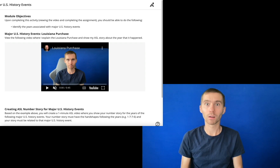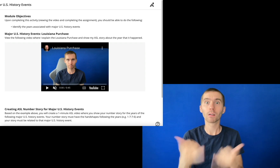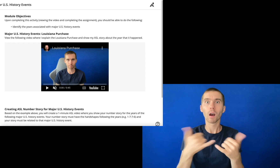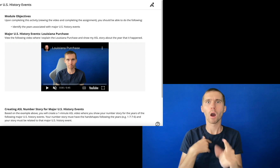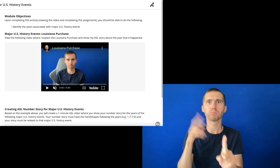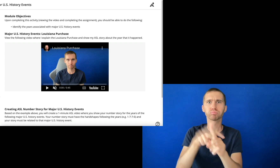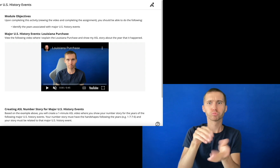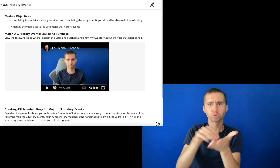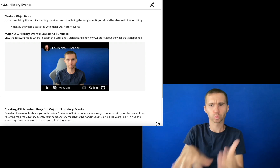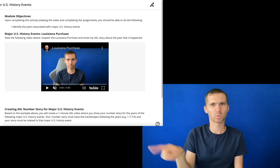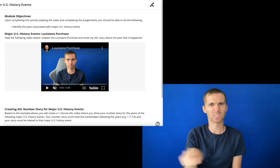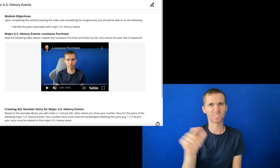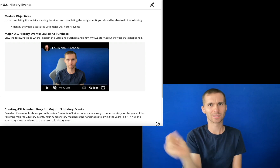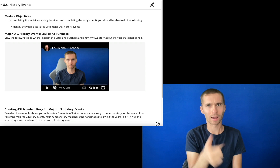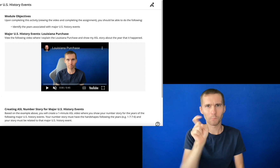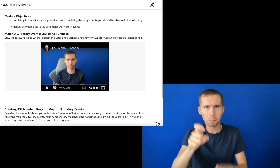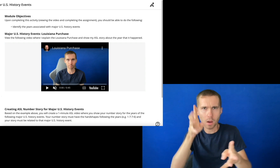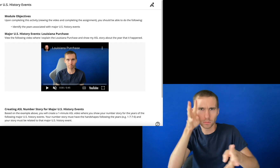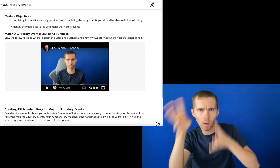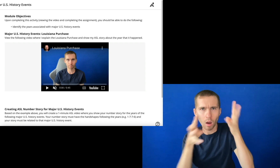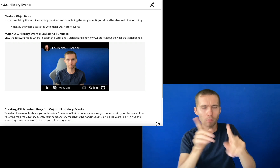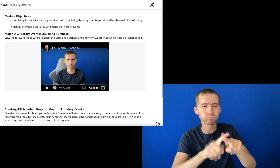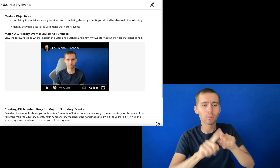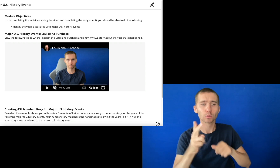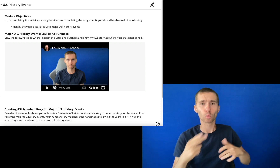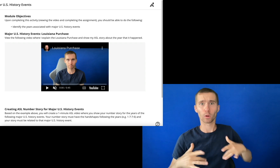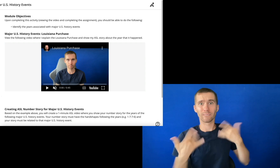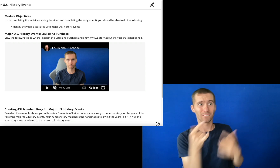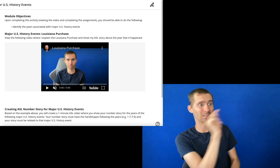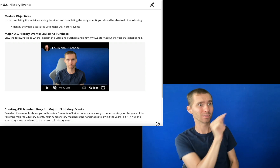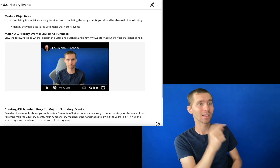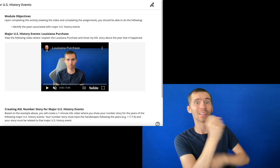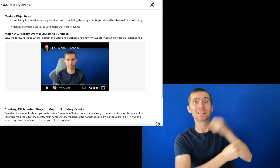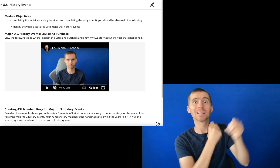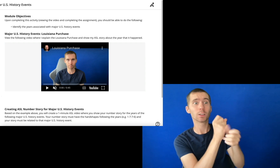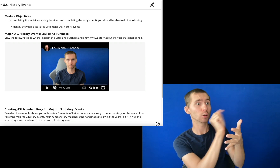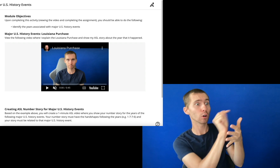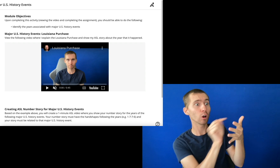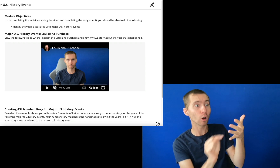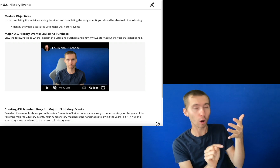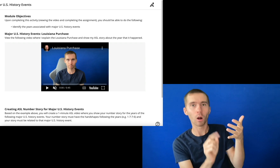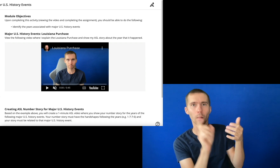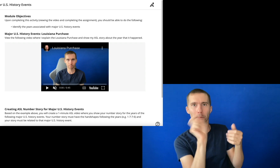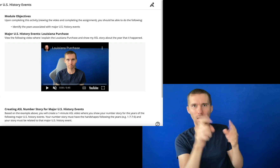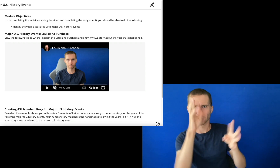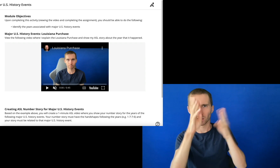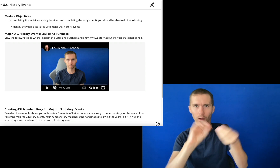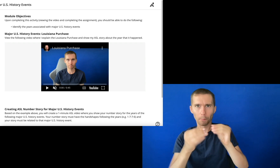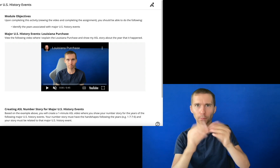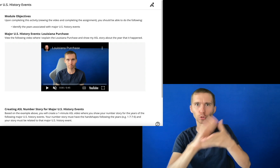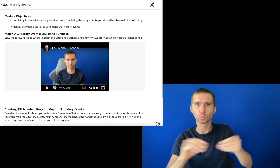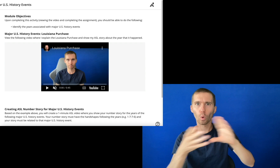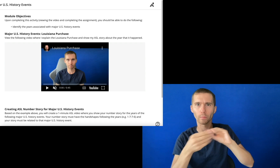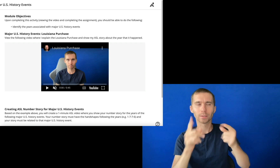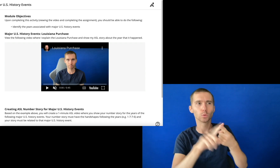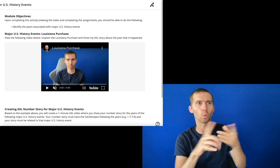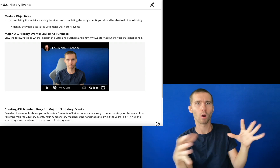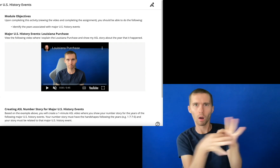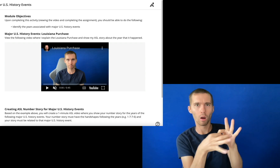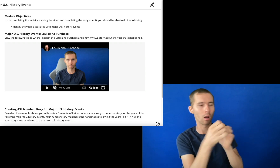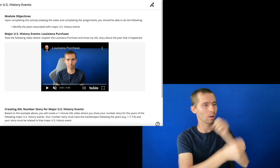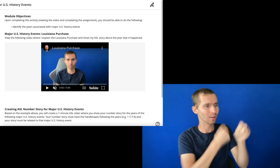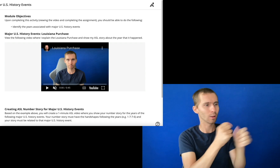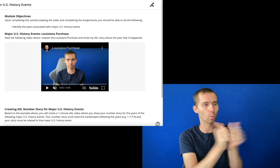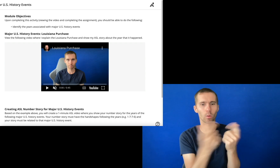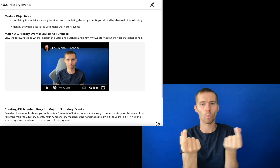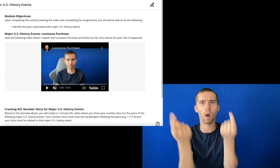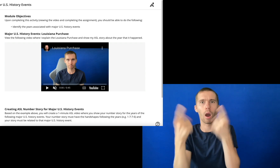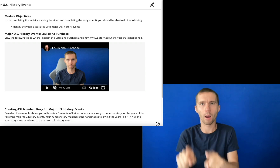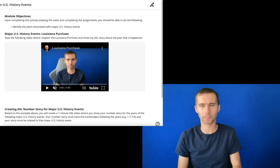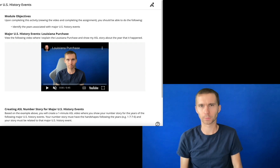Then, based on the video, students will complete an assignment where they have to invent an ASL number story for different years corresponding to certain historical events.